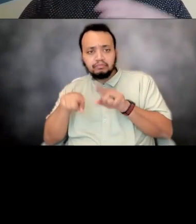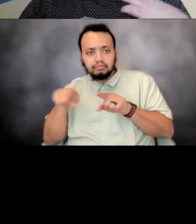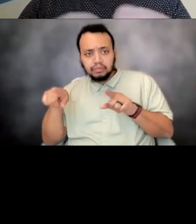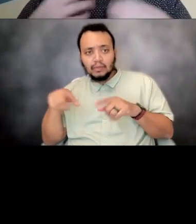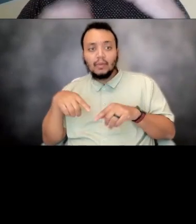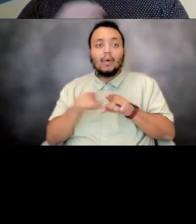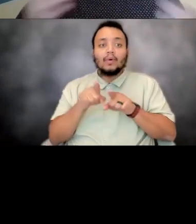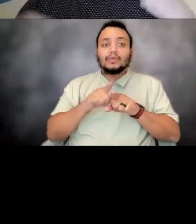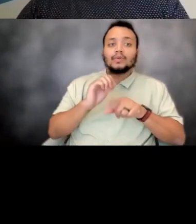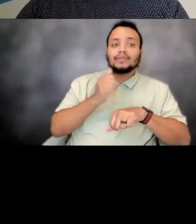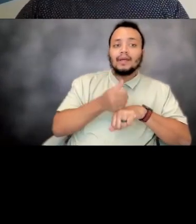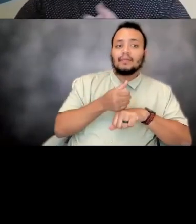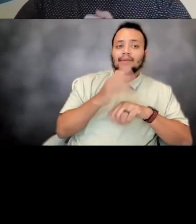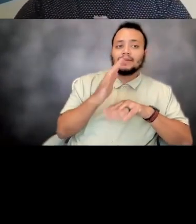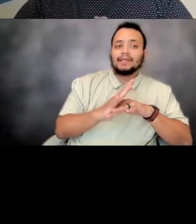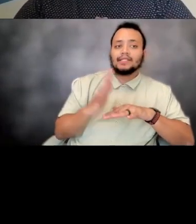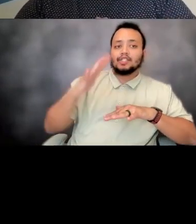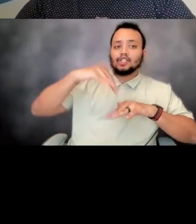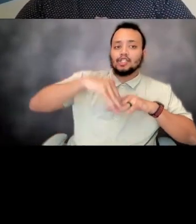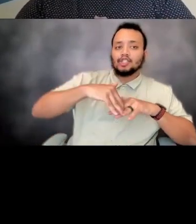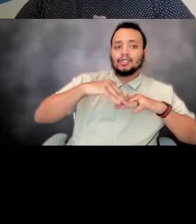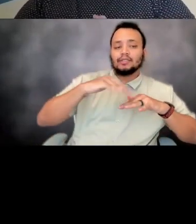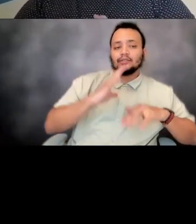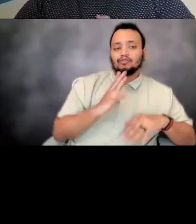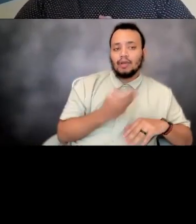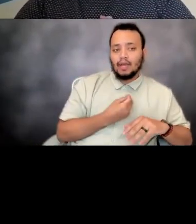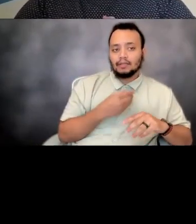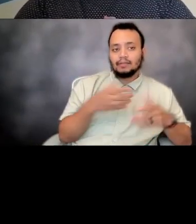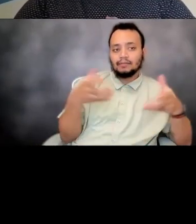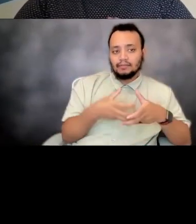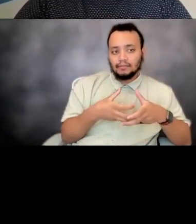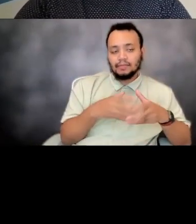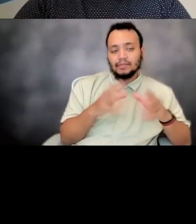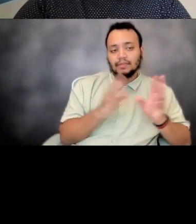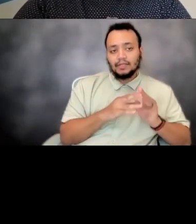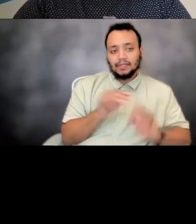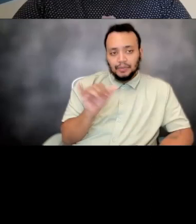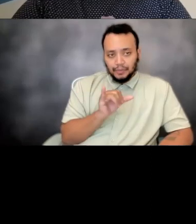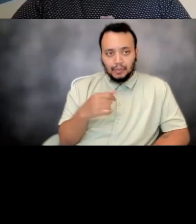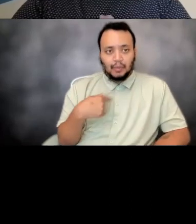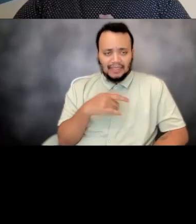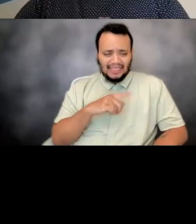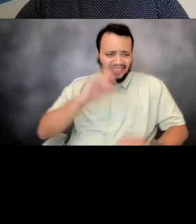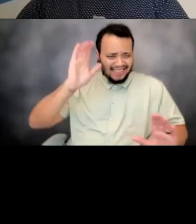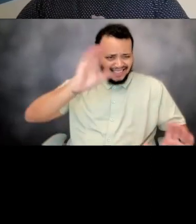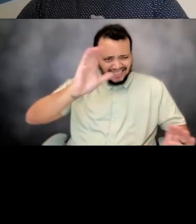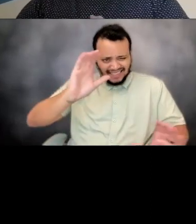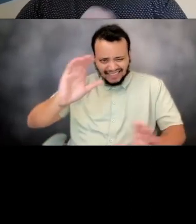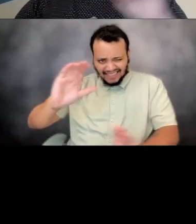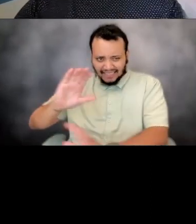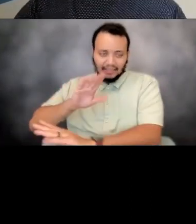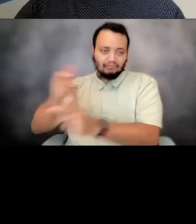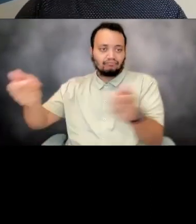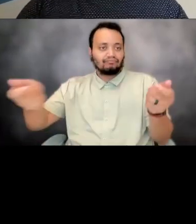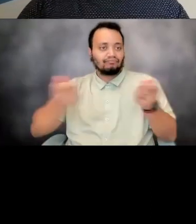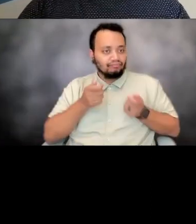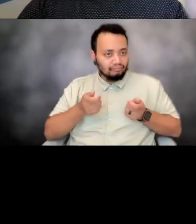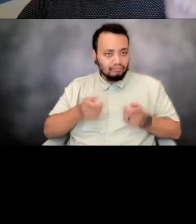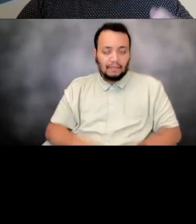So we did outreach specifically for those communities. With the providers,